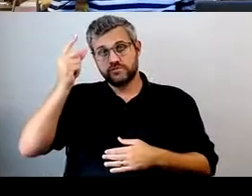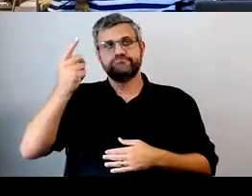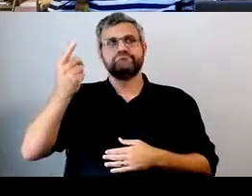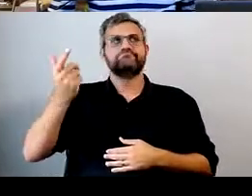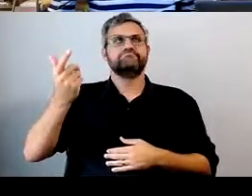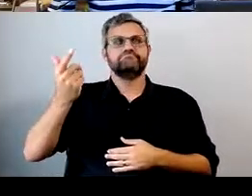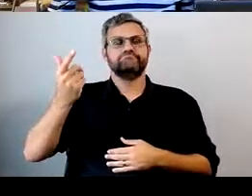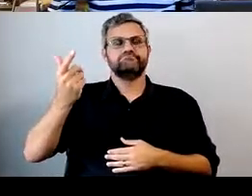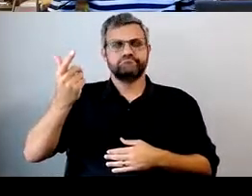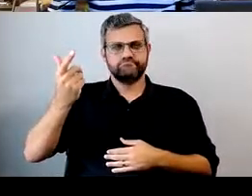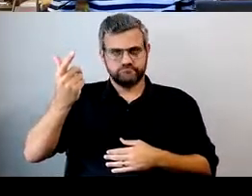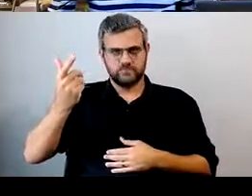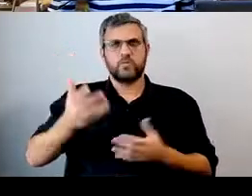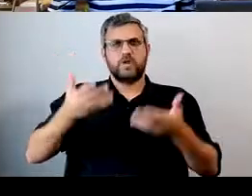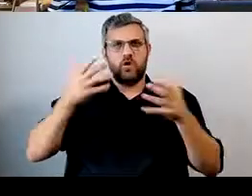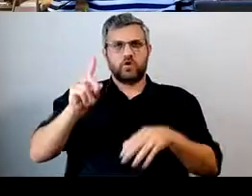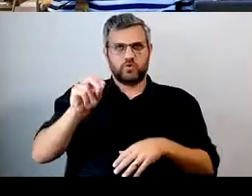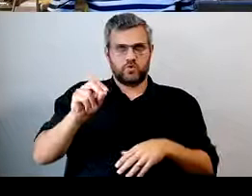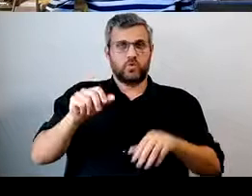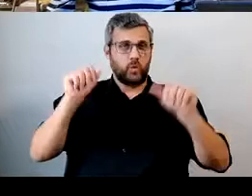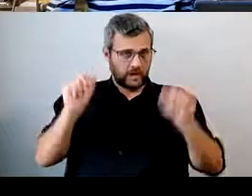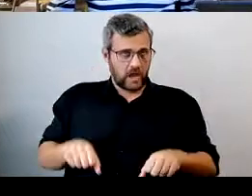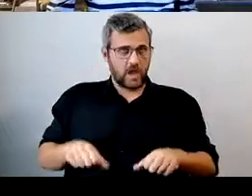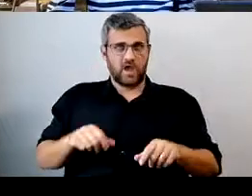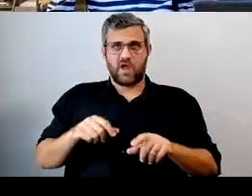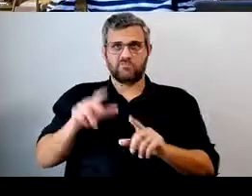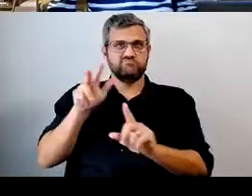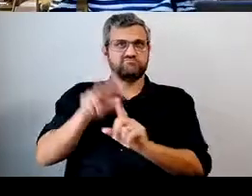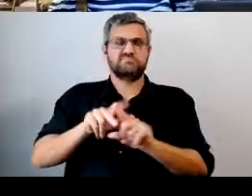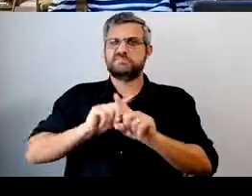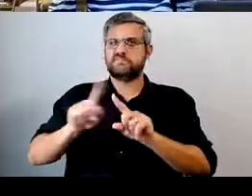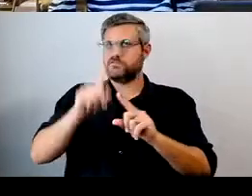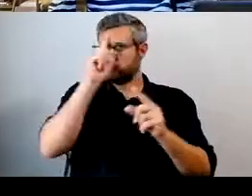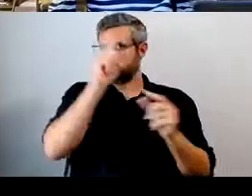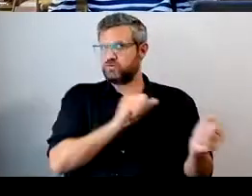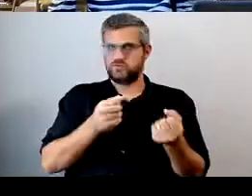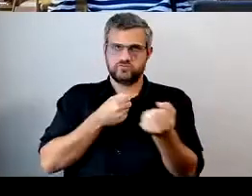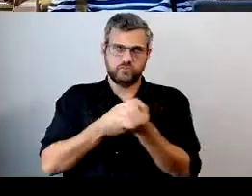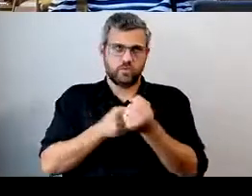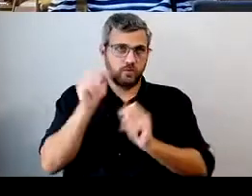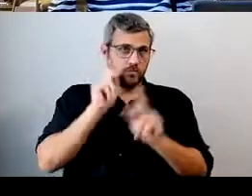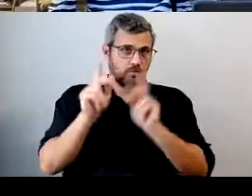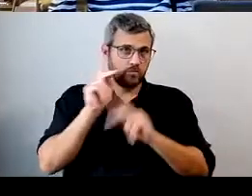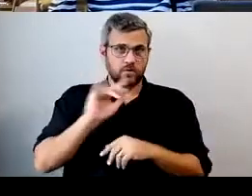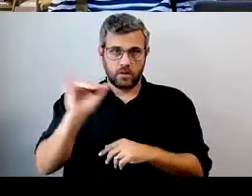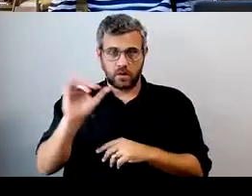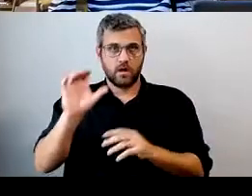we already do and can employ various strategies to support people like graphic organizers,